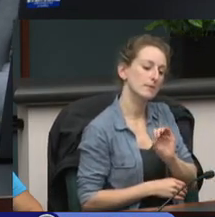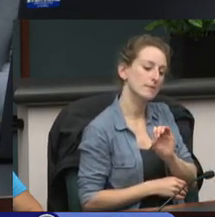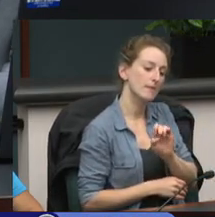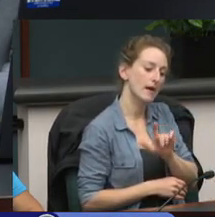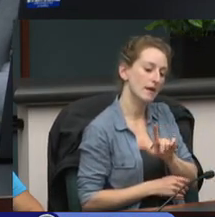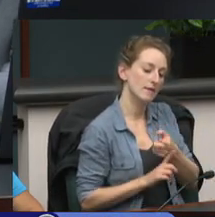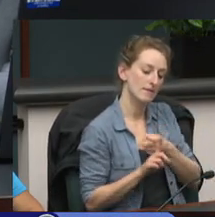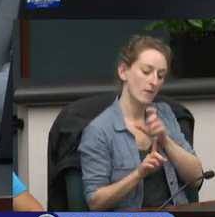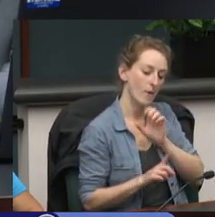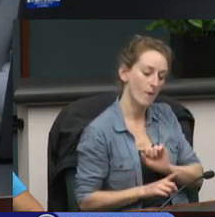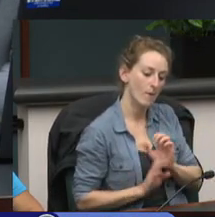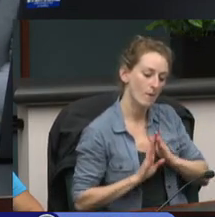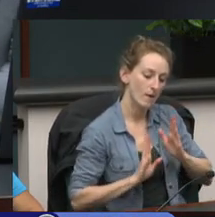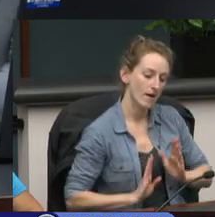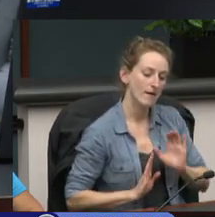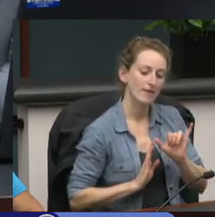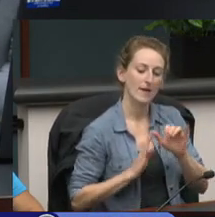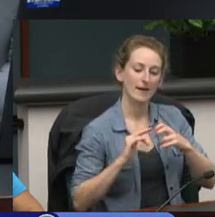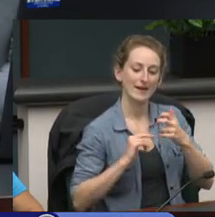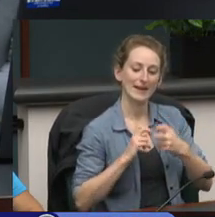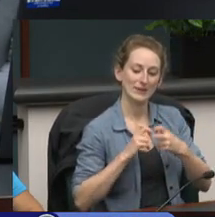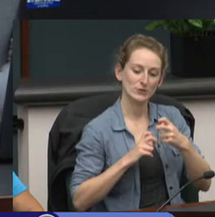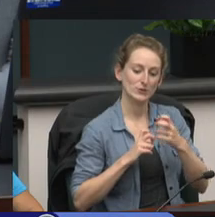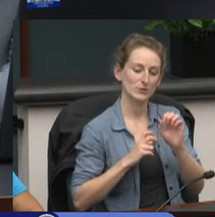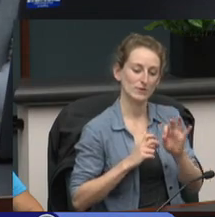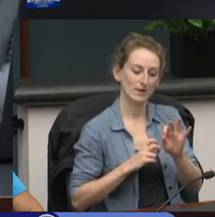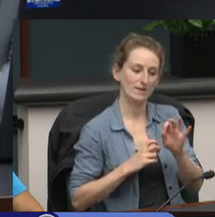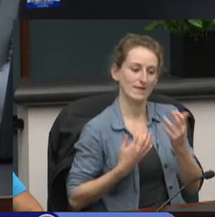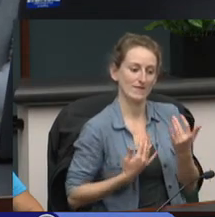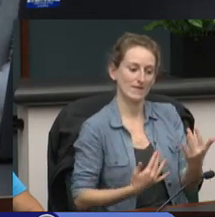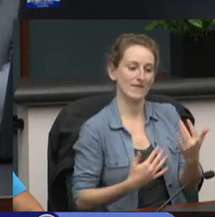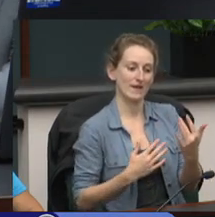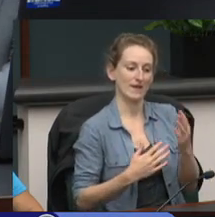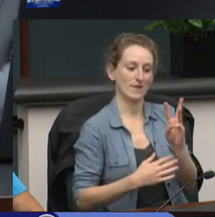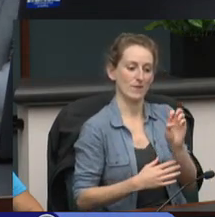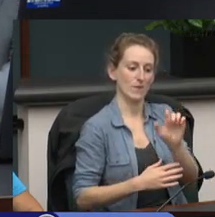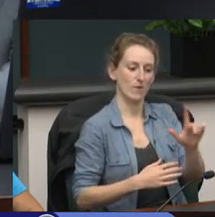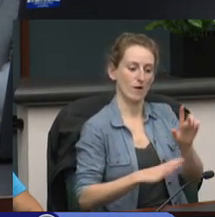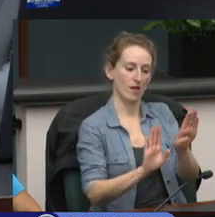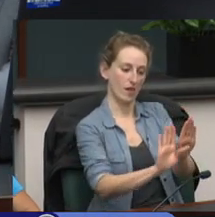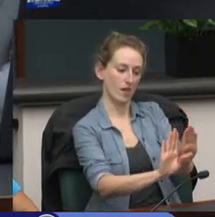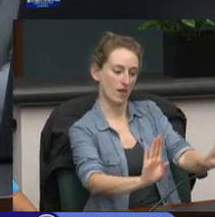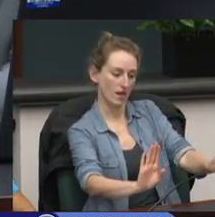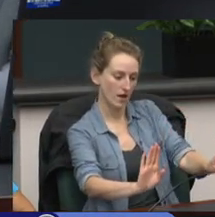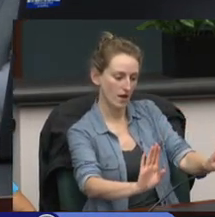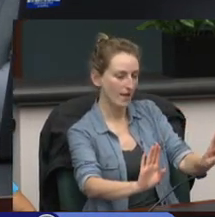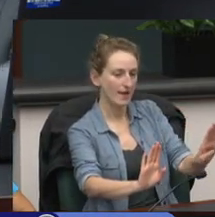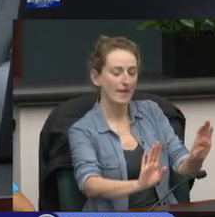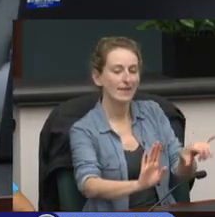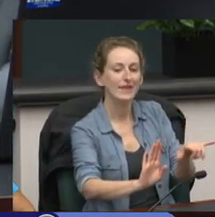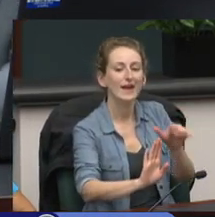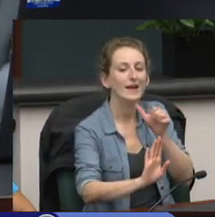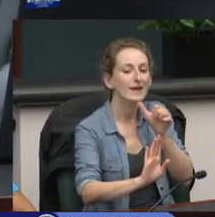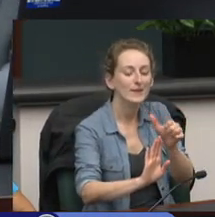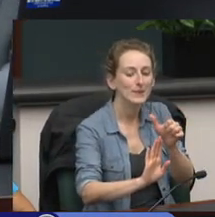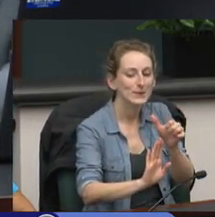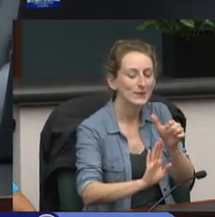with firewall between units wouldn't come up if you went to condo eyes it would come up when you were doing the remodel to create the separate units